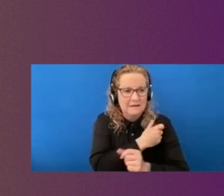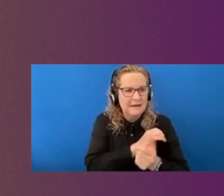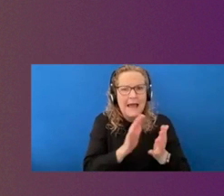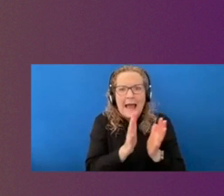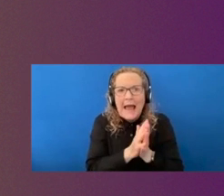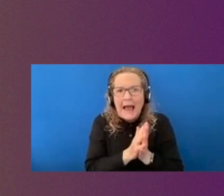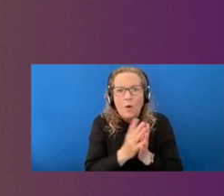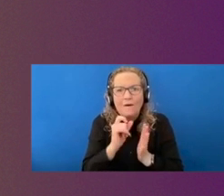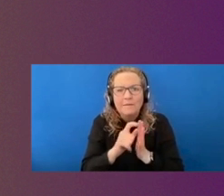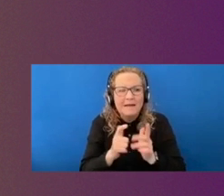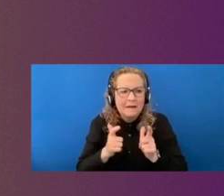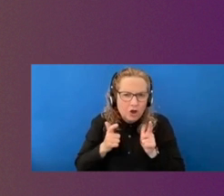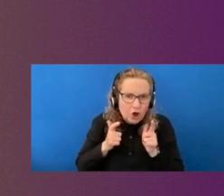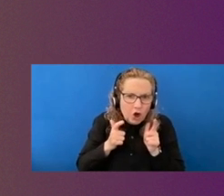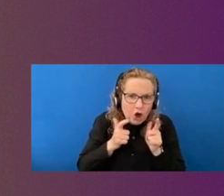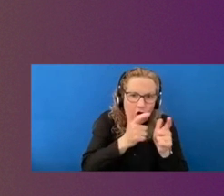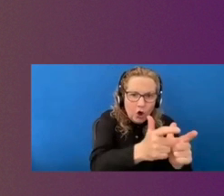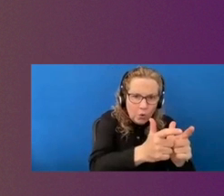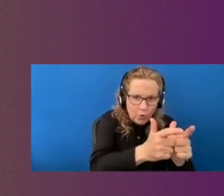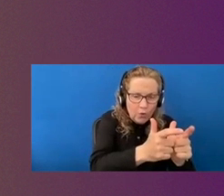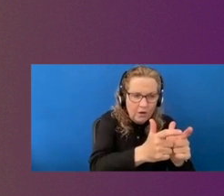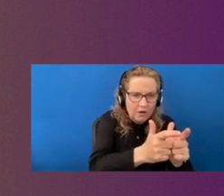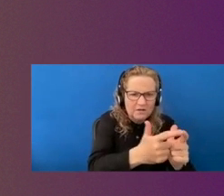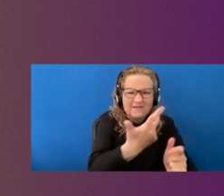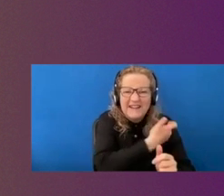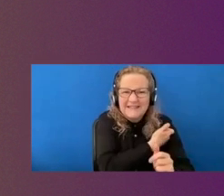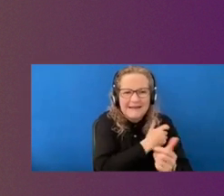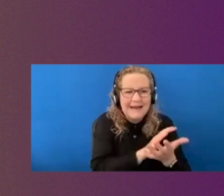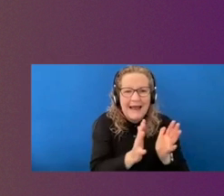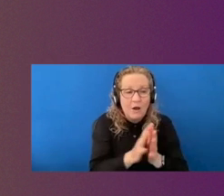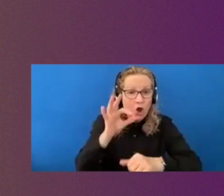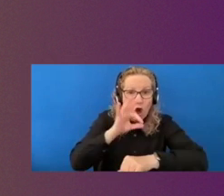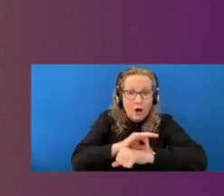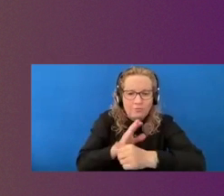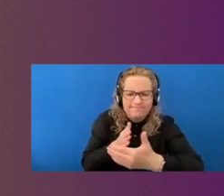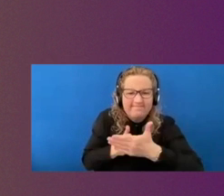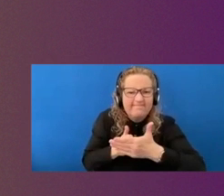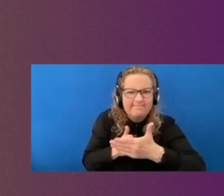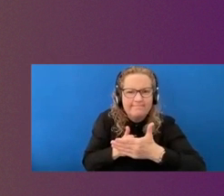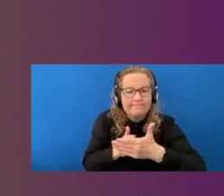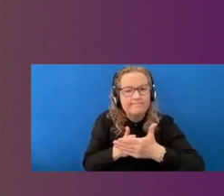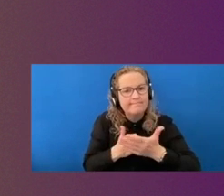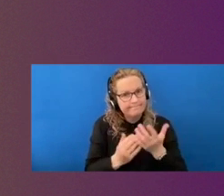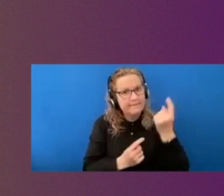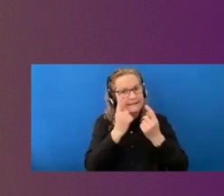vaccinated hospitals weren't even accessible so you know the city of Sydney had a duty of care